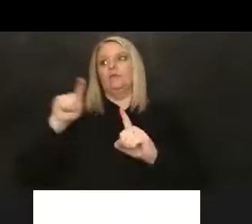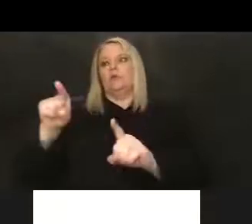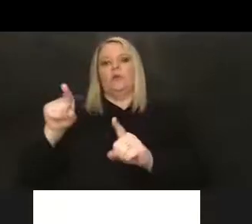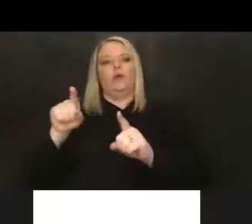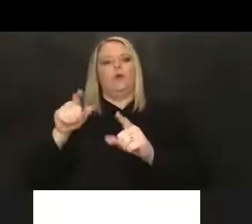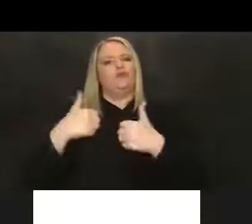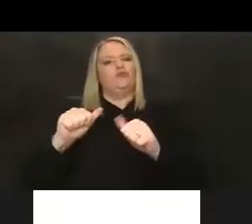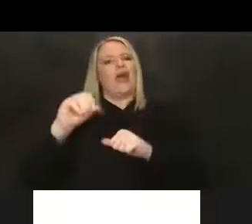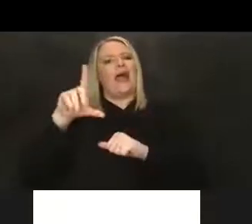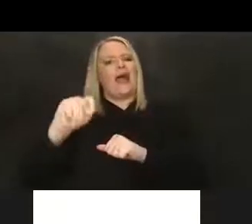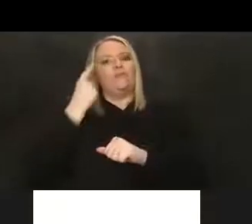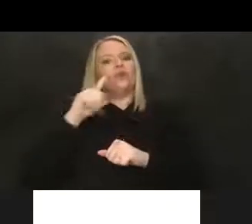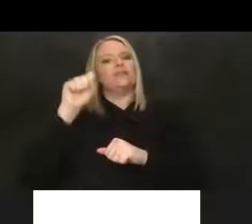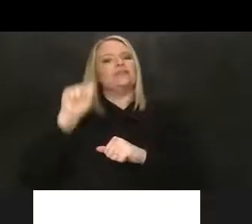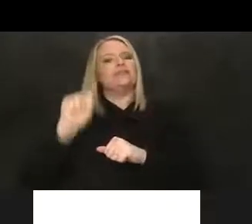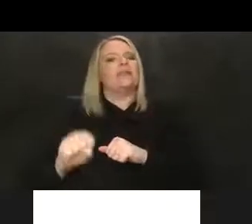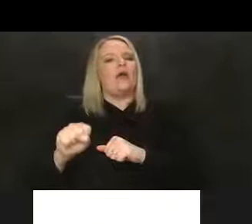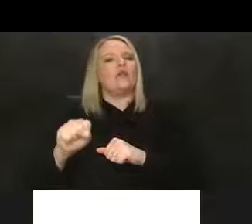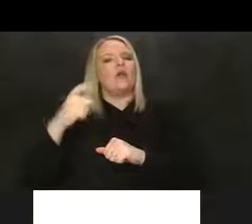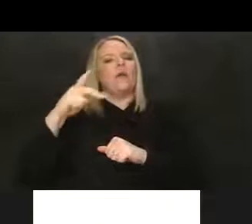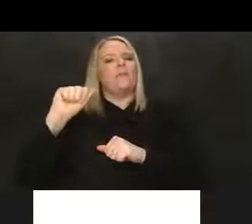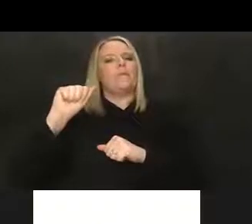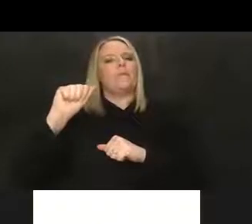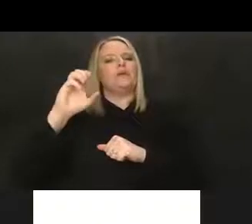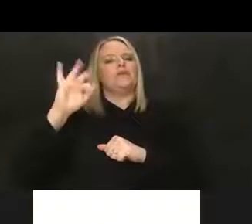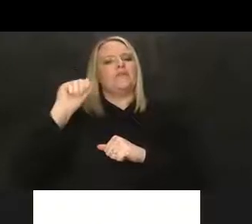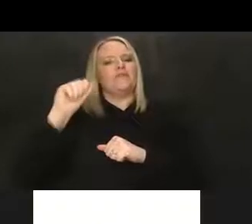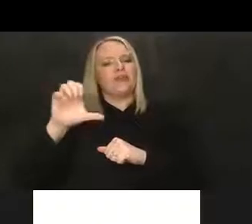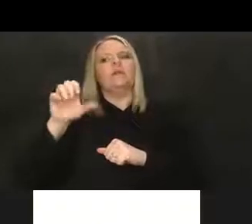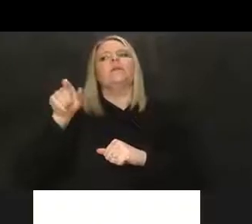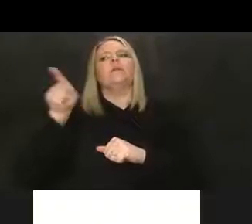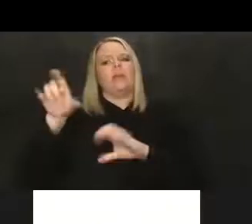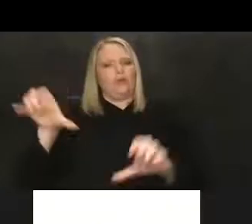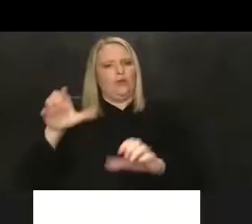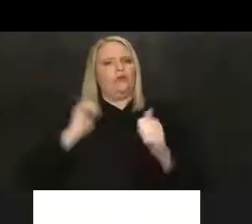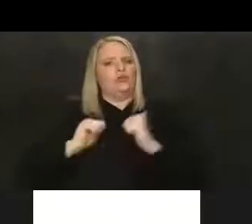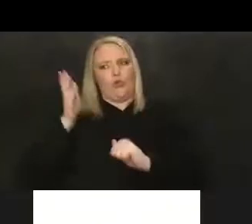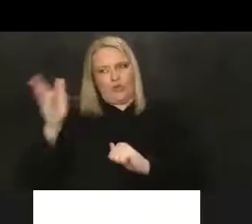South Pacific, and that was being produced over there. I auditioned and I got the role, and